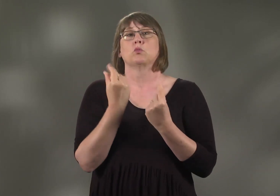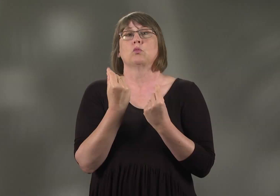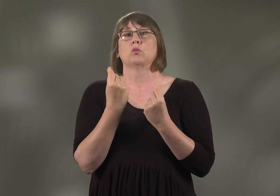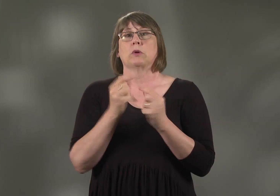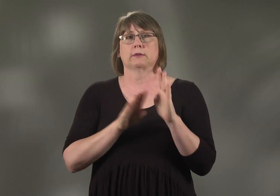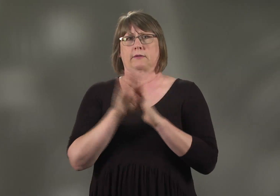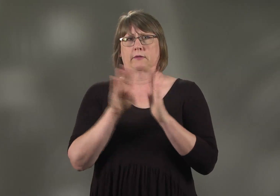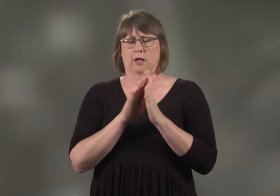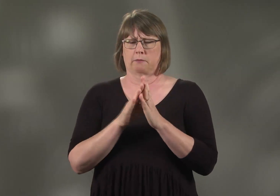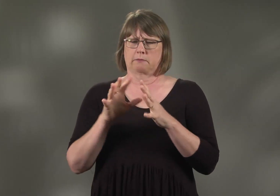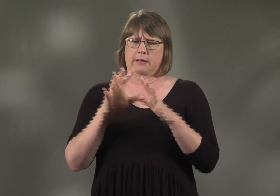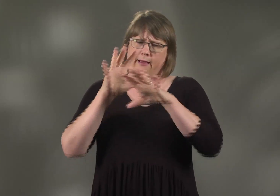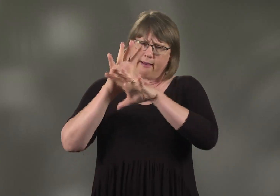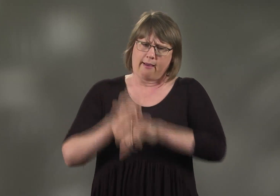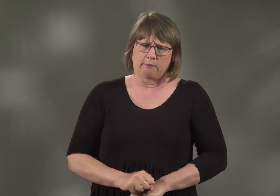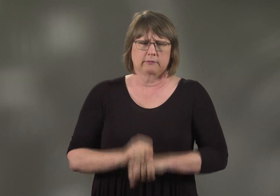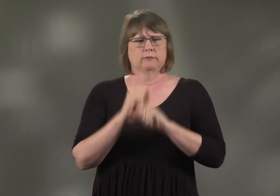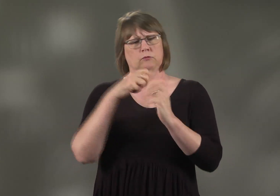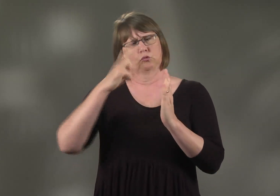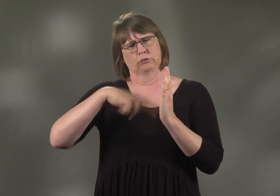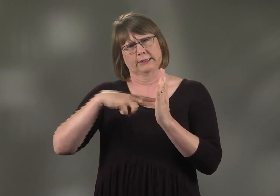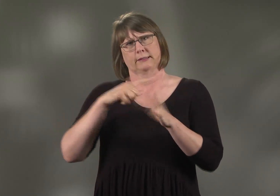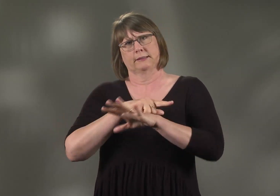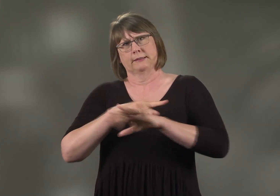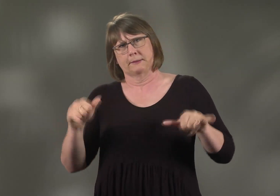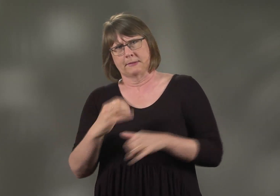So I developed a pattern of reading while eating.